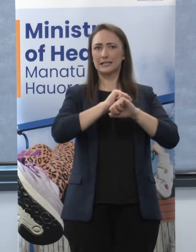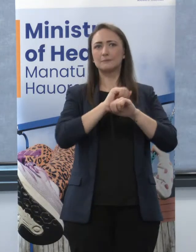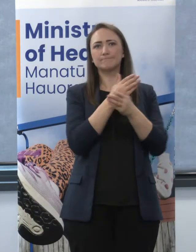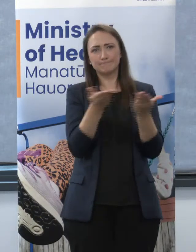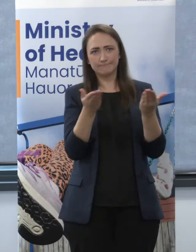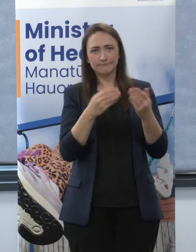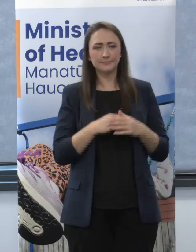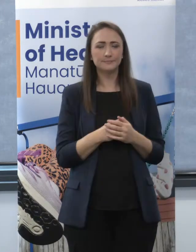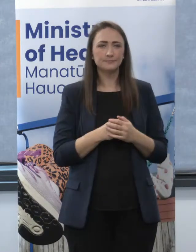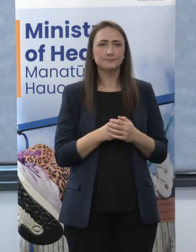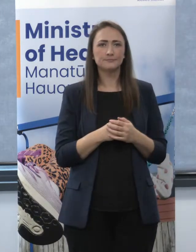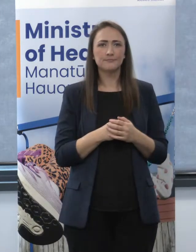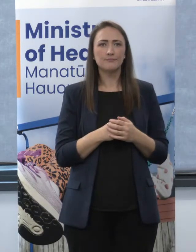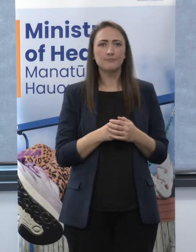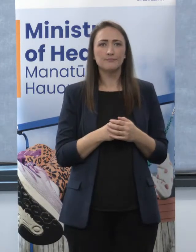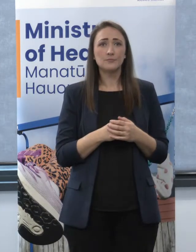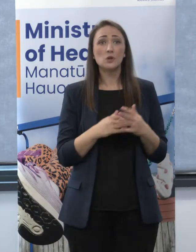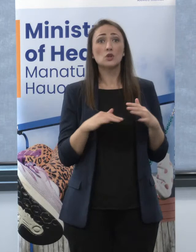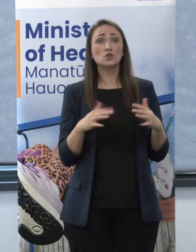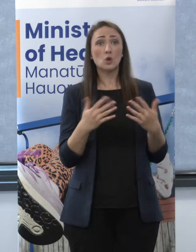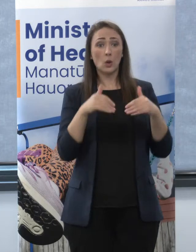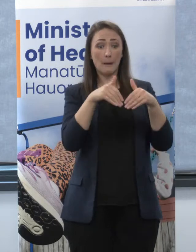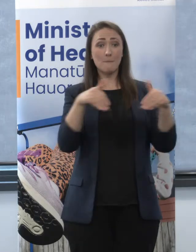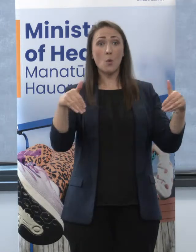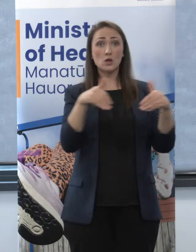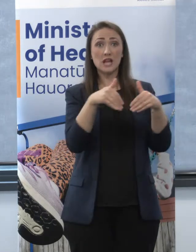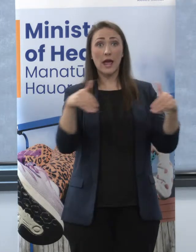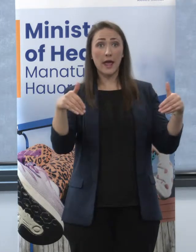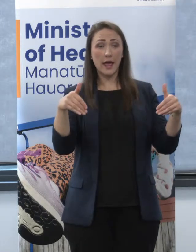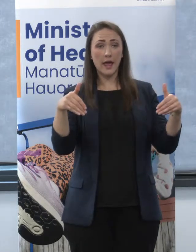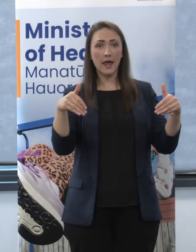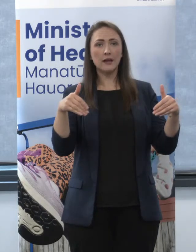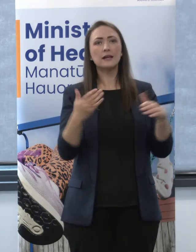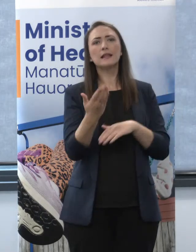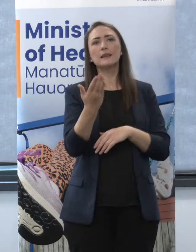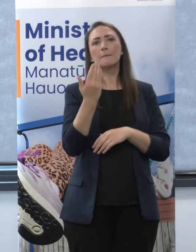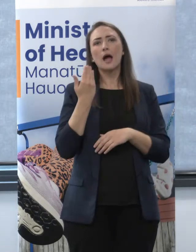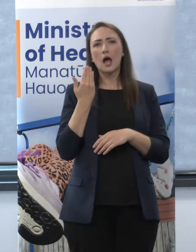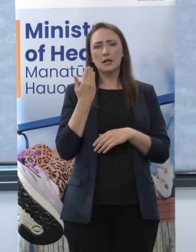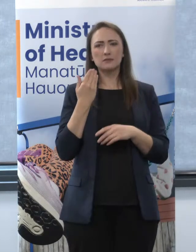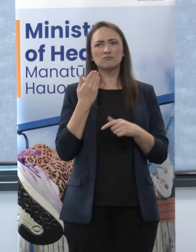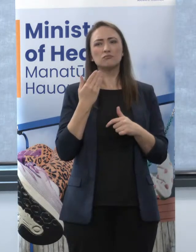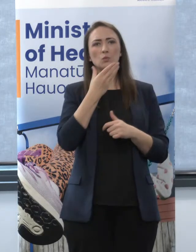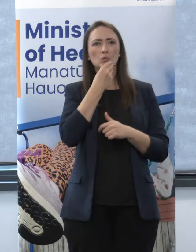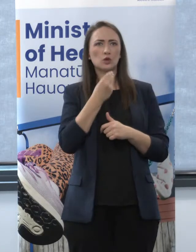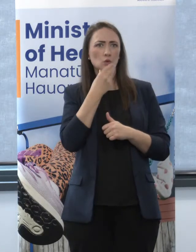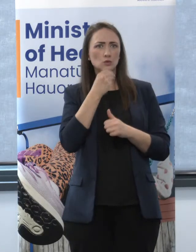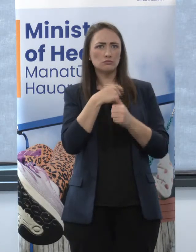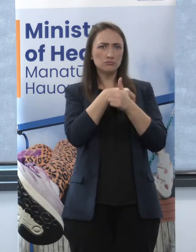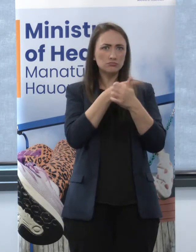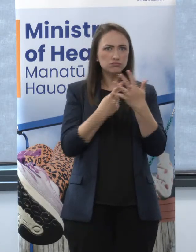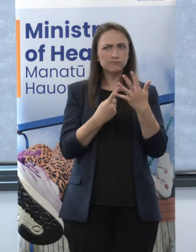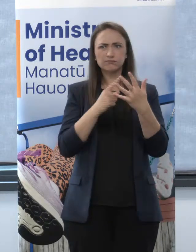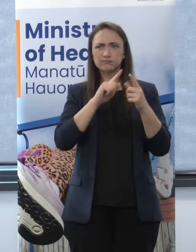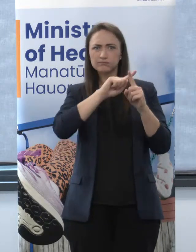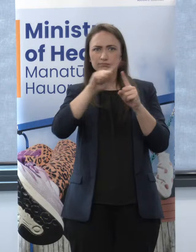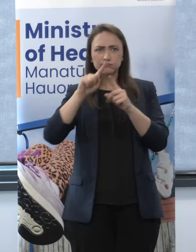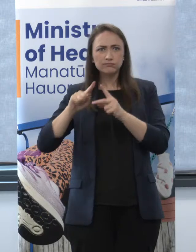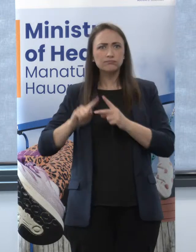practice at our borders? I will